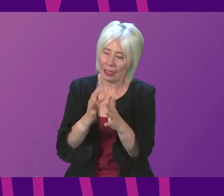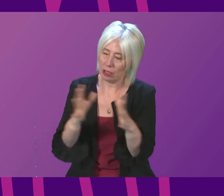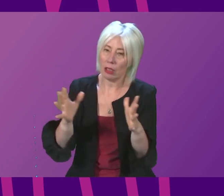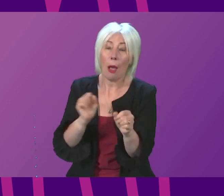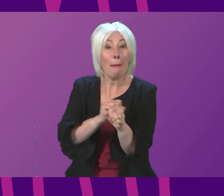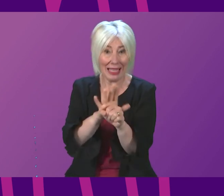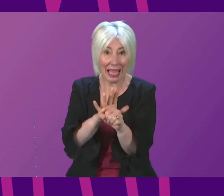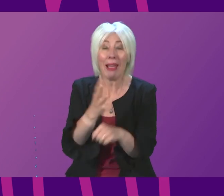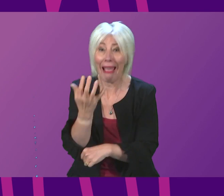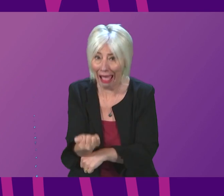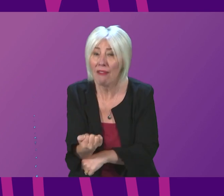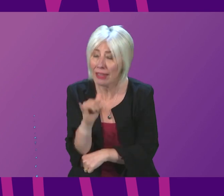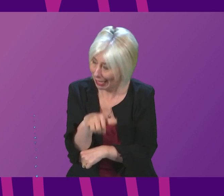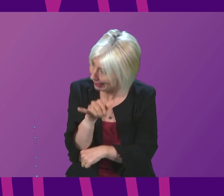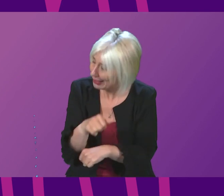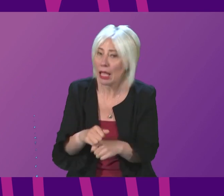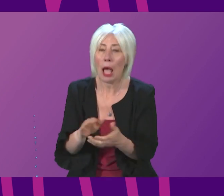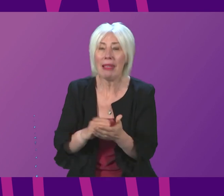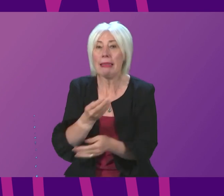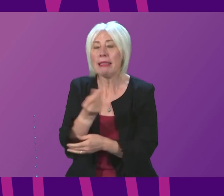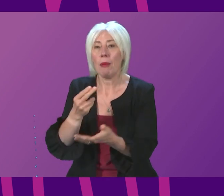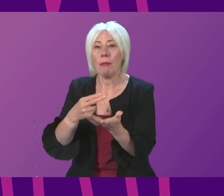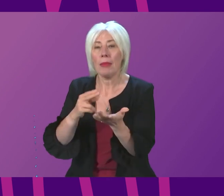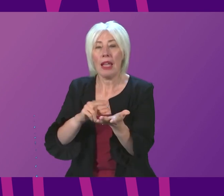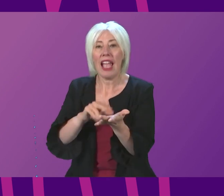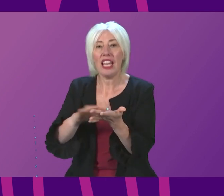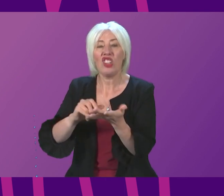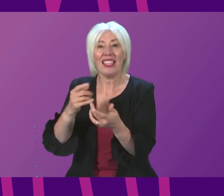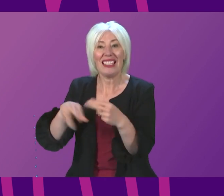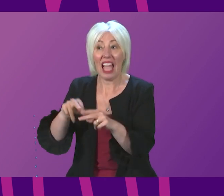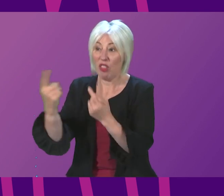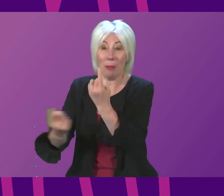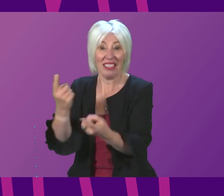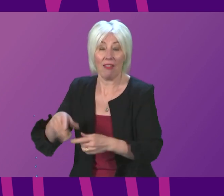That has meant that some workers in our NHS have been off sick, due to having Covid, and